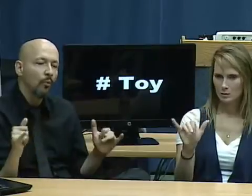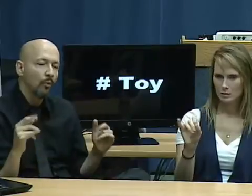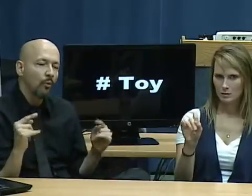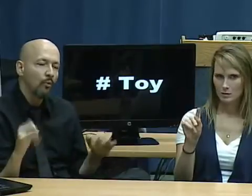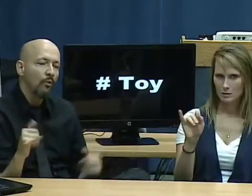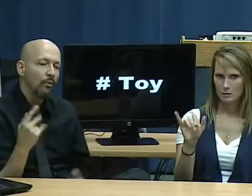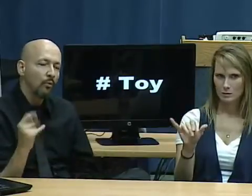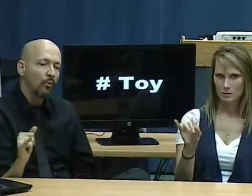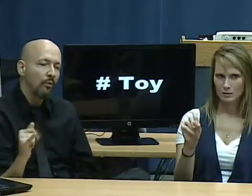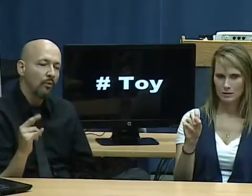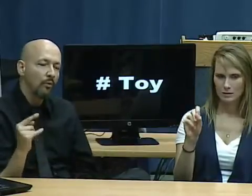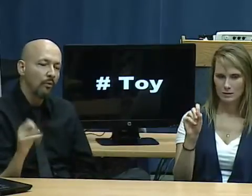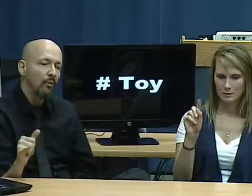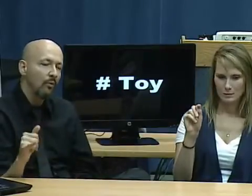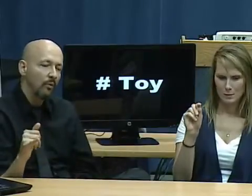#TOY